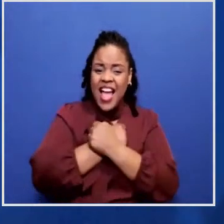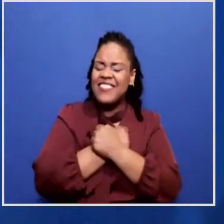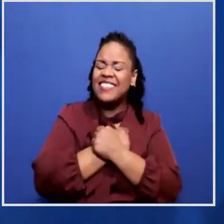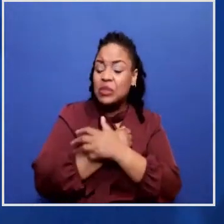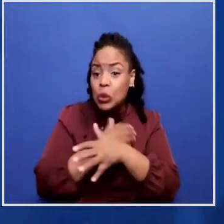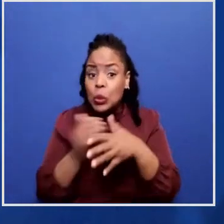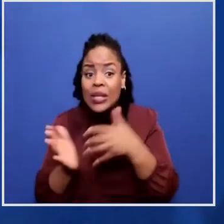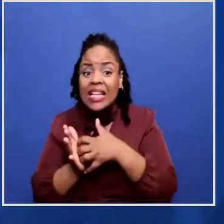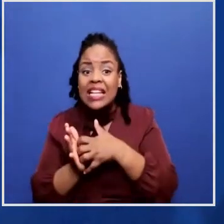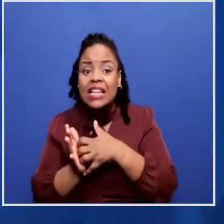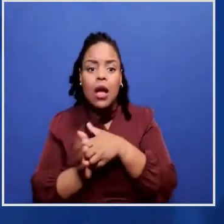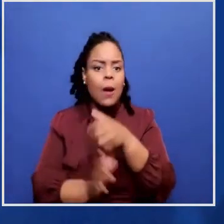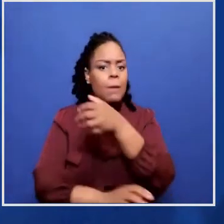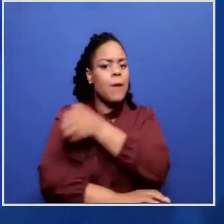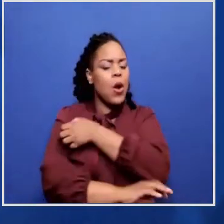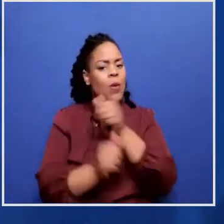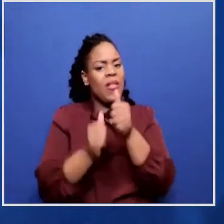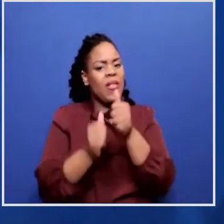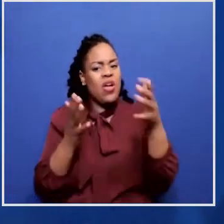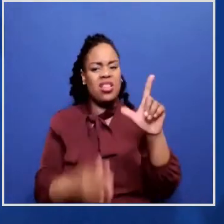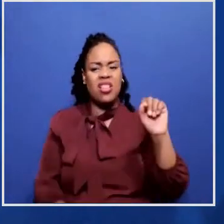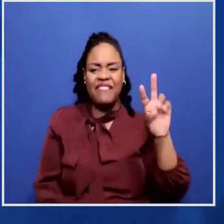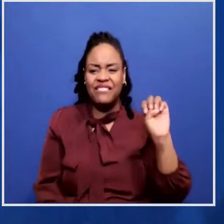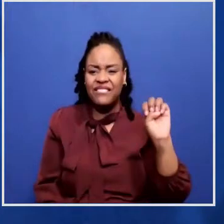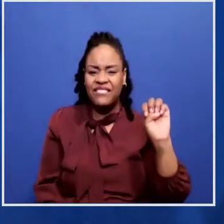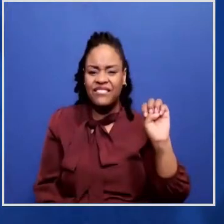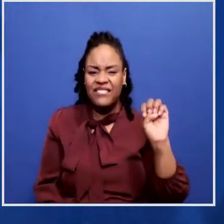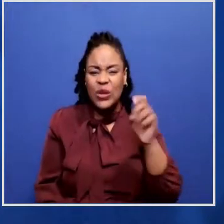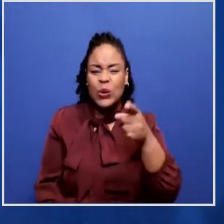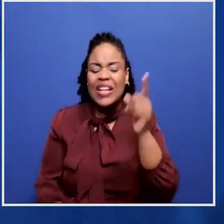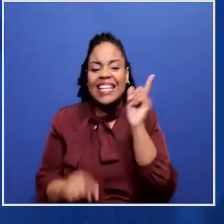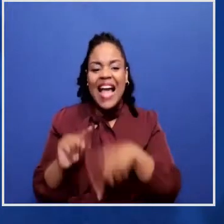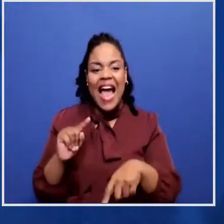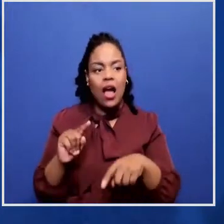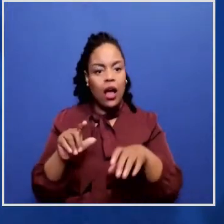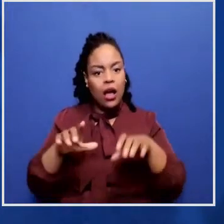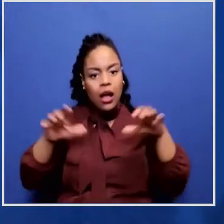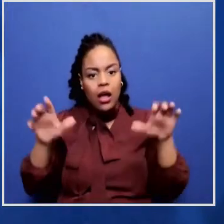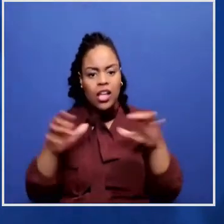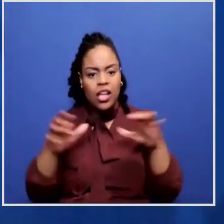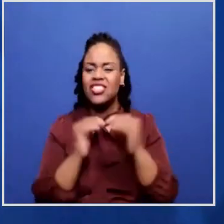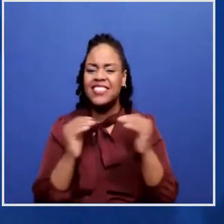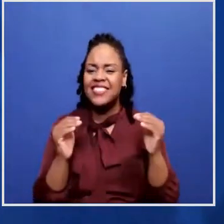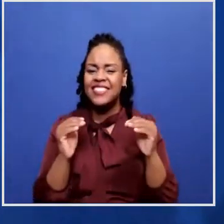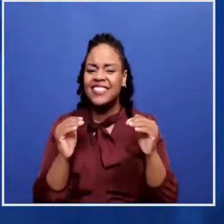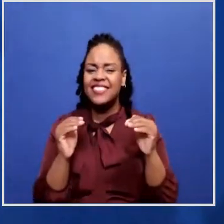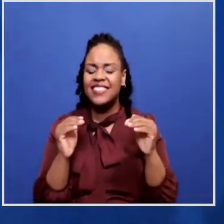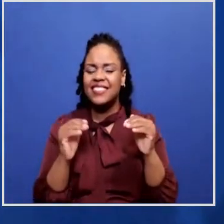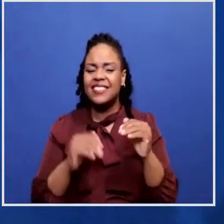AND ABUSIVE. AND, LOVE WITHOUT POWER IS SENTIMENTAL AND WEAK. POWER AT ITS BEST, IS LOVE,